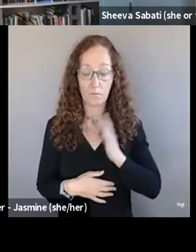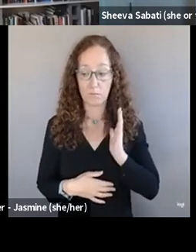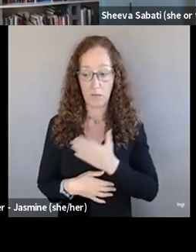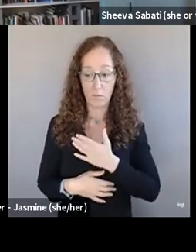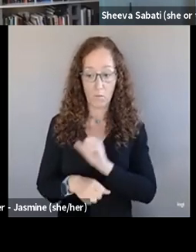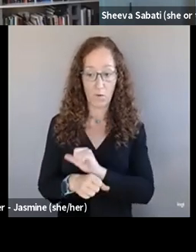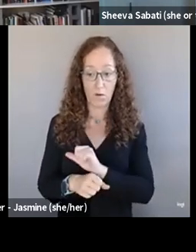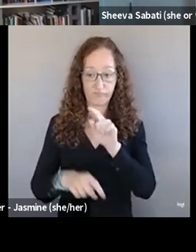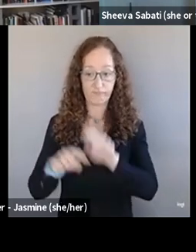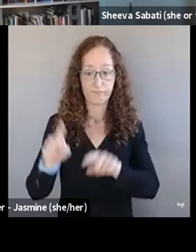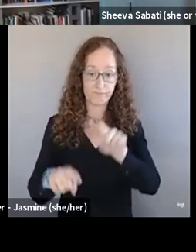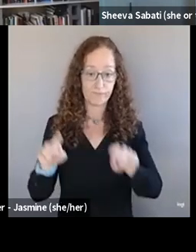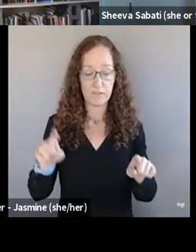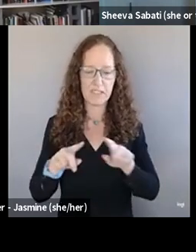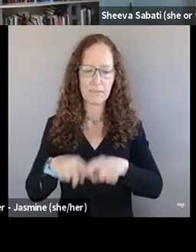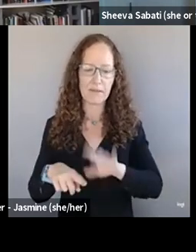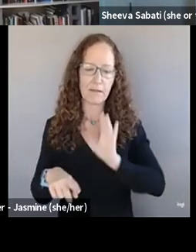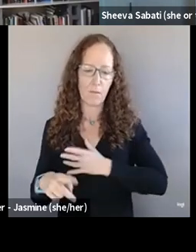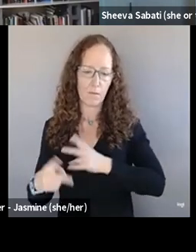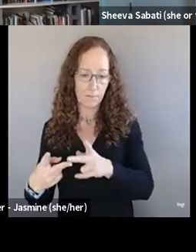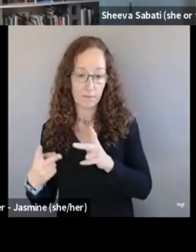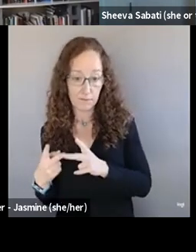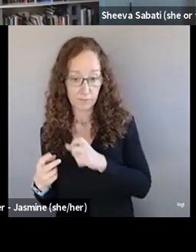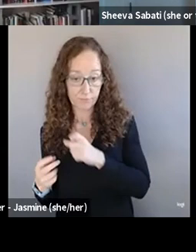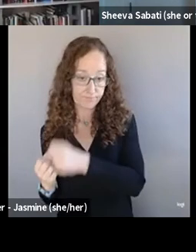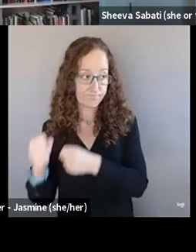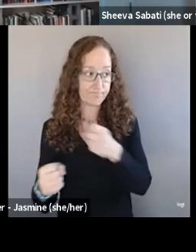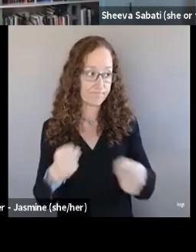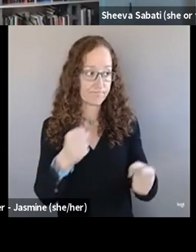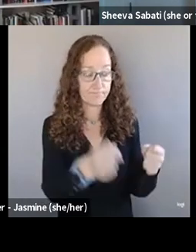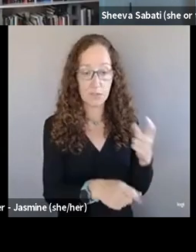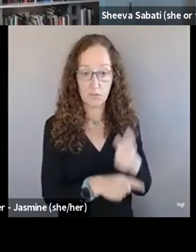right. And so, I think, think about like the work that there